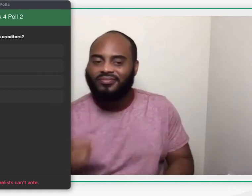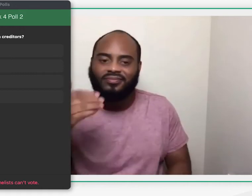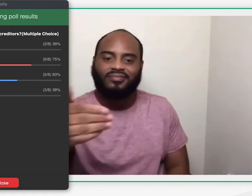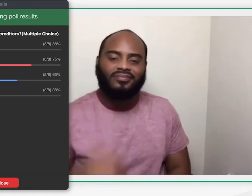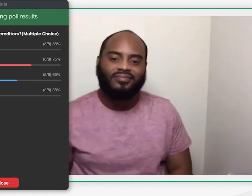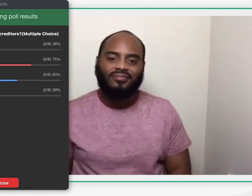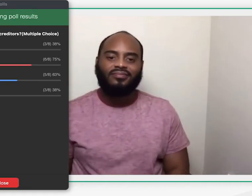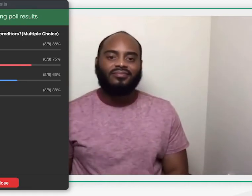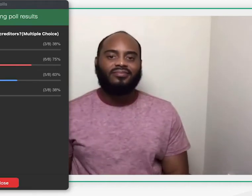Let's see the responses.